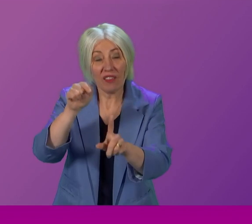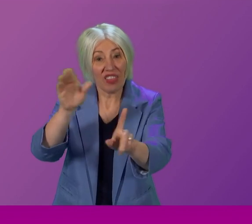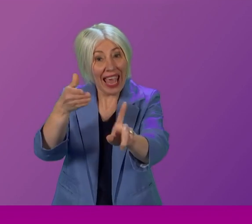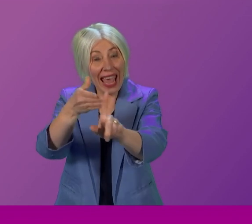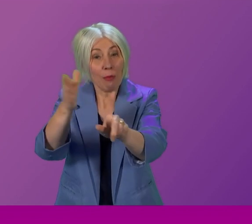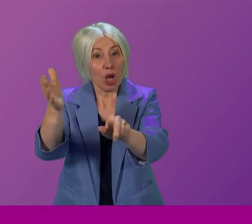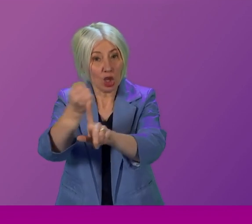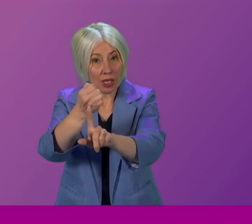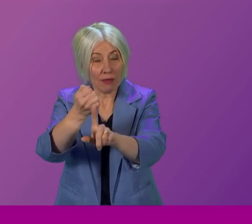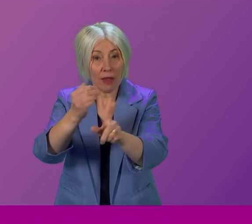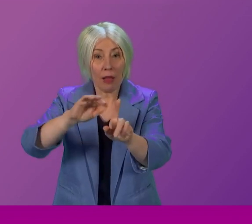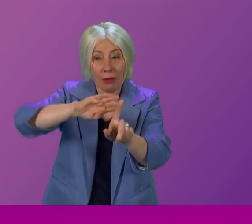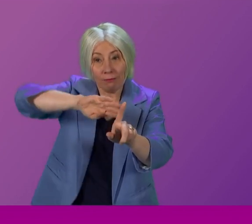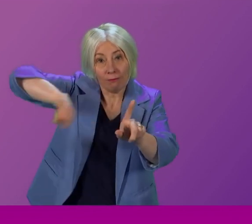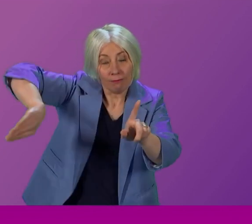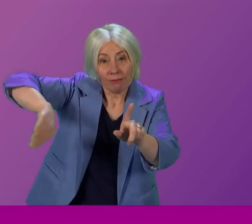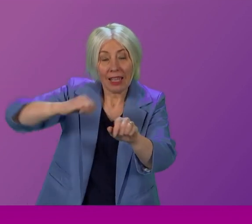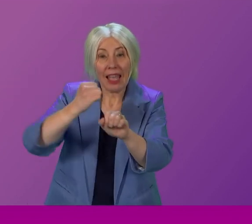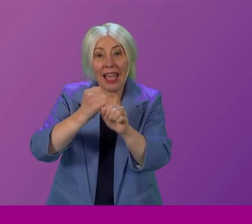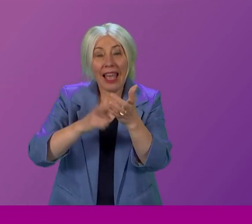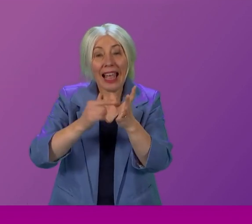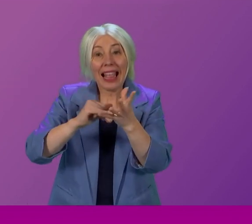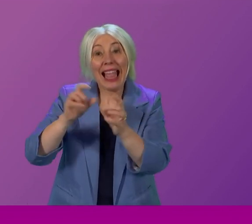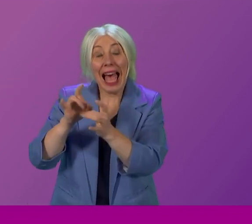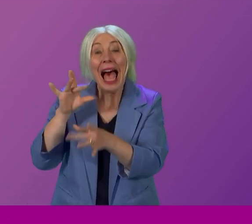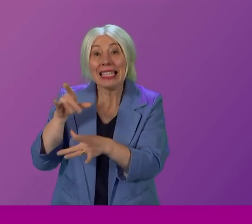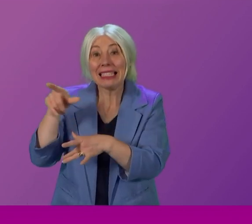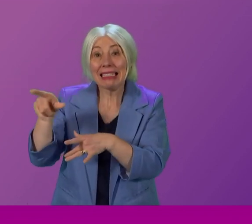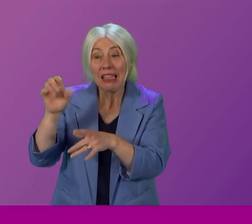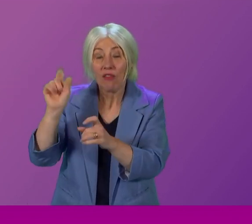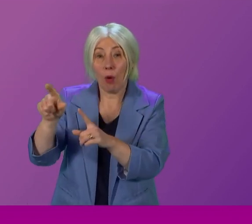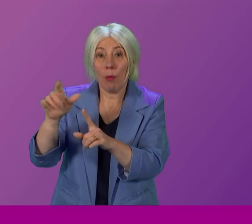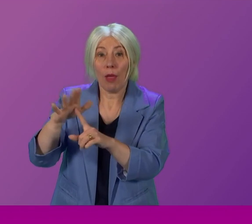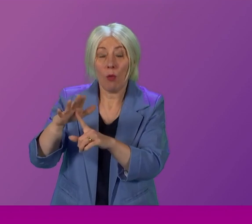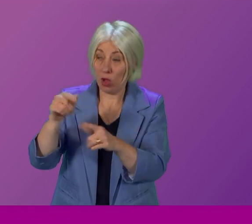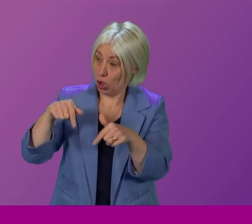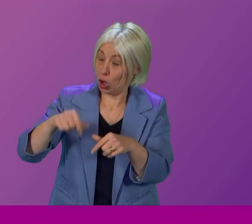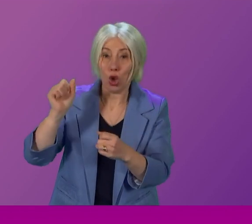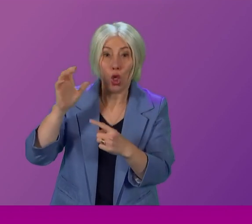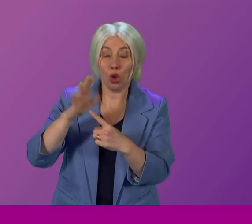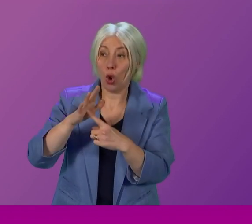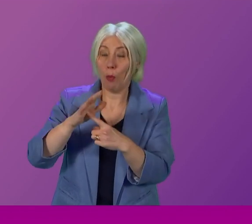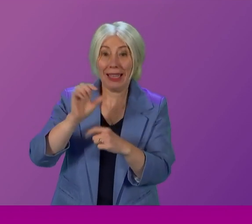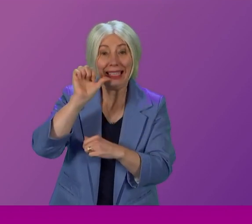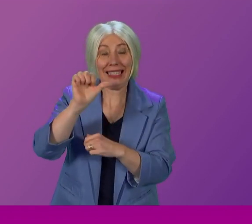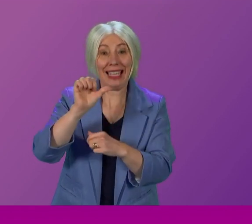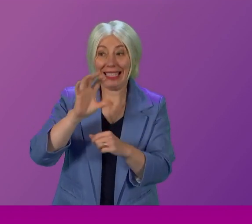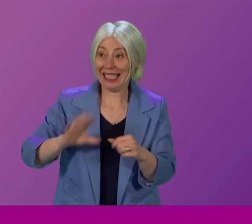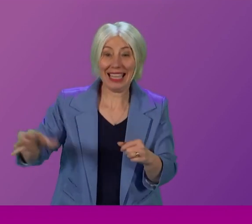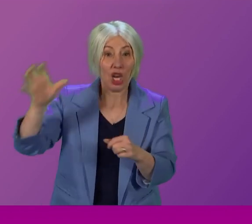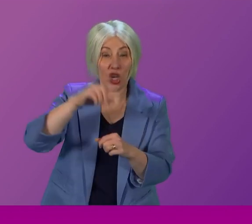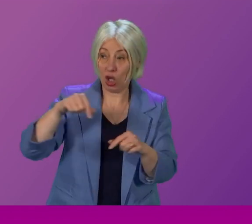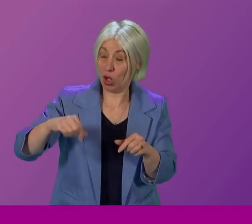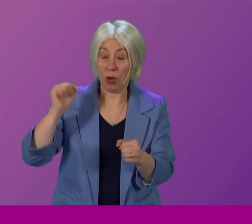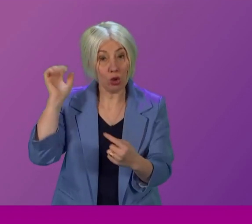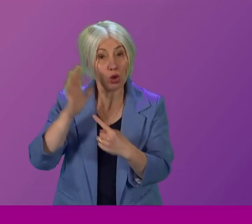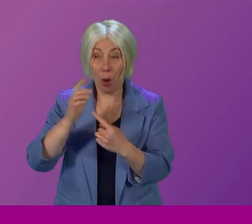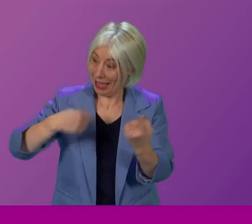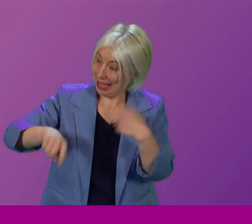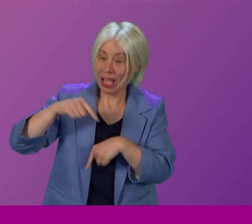exclude glass from the scope, as the top six nations in the world on glass recycling have done?